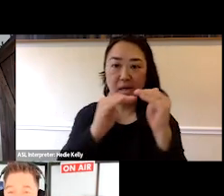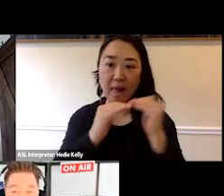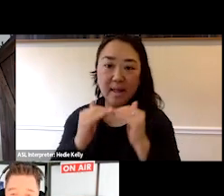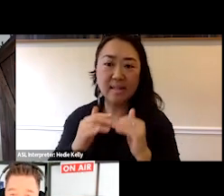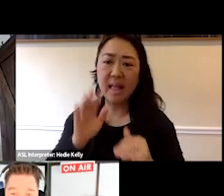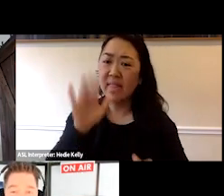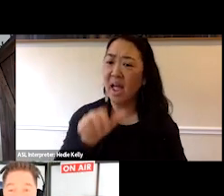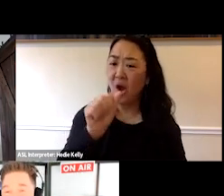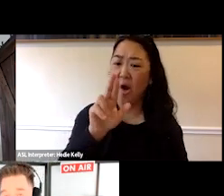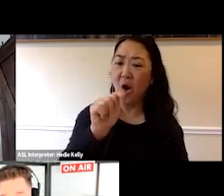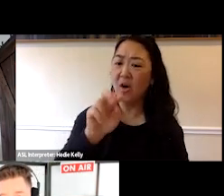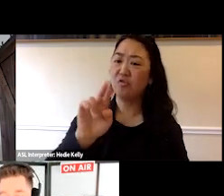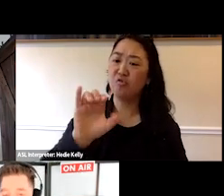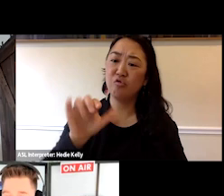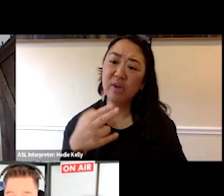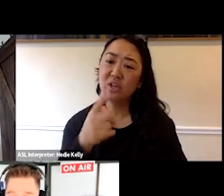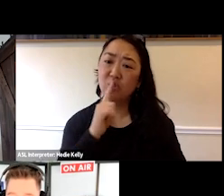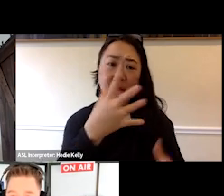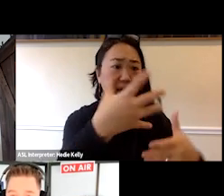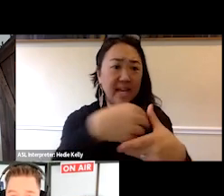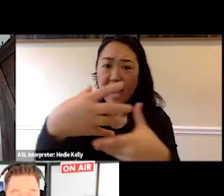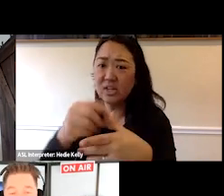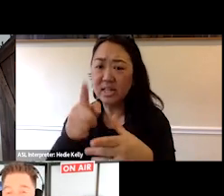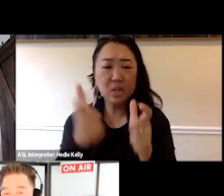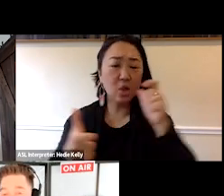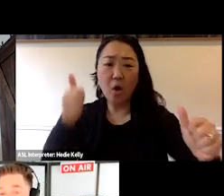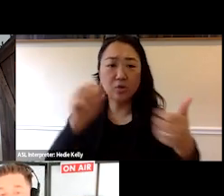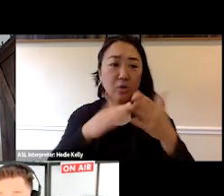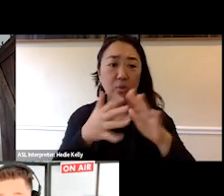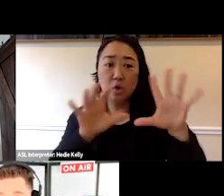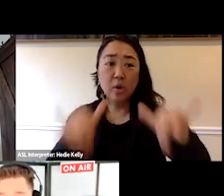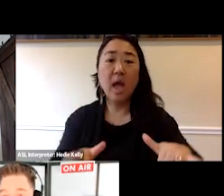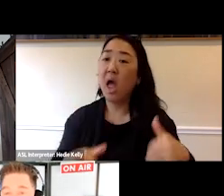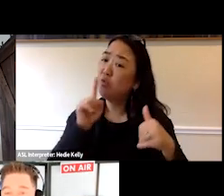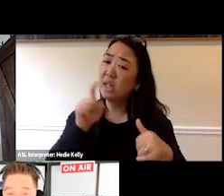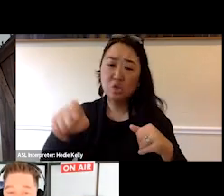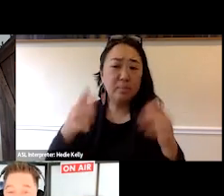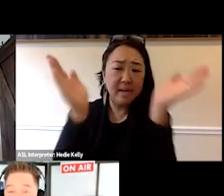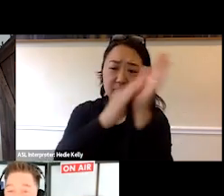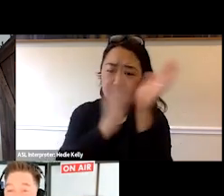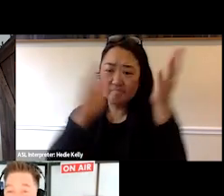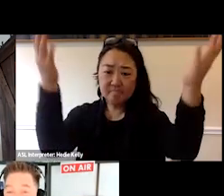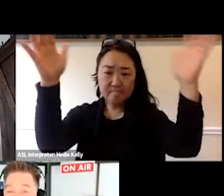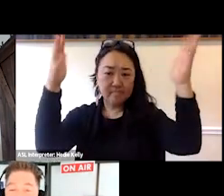and pulling this together and engaging this larger community to do this just should be applauded because this really is where it begins.